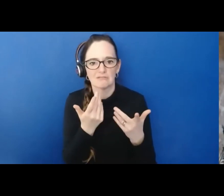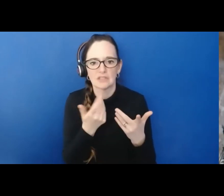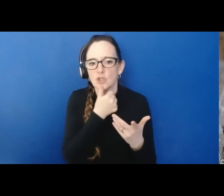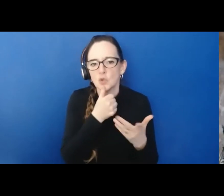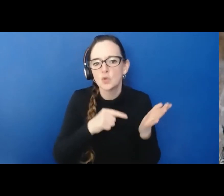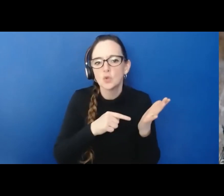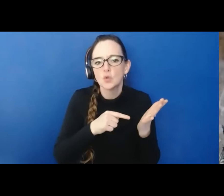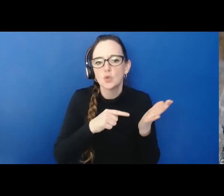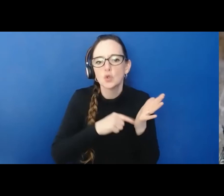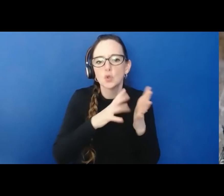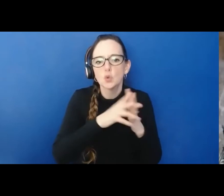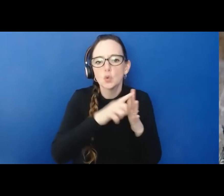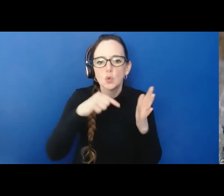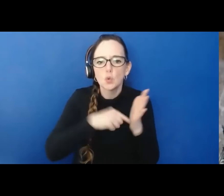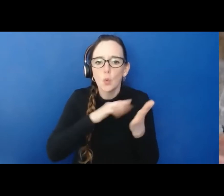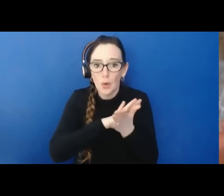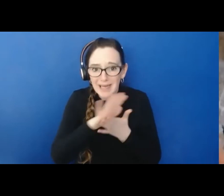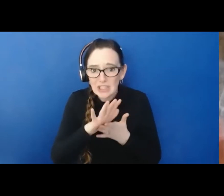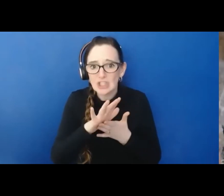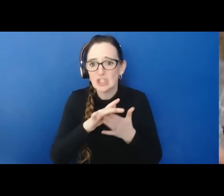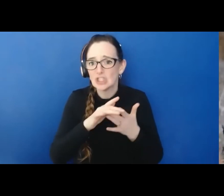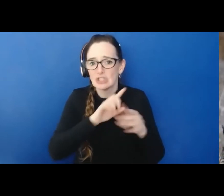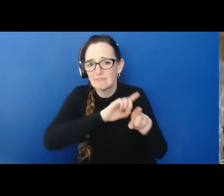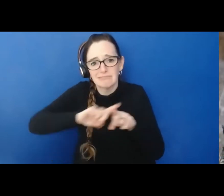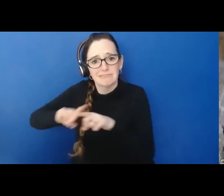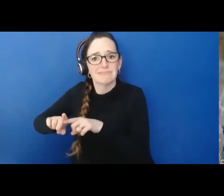Like to connect with a wider topic and with the communities that support that.